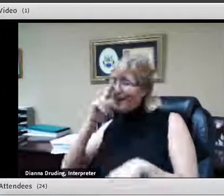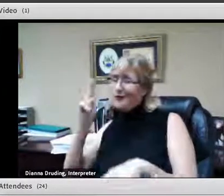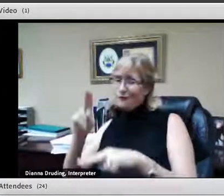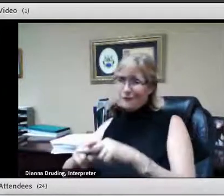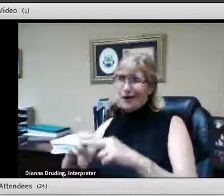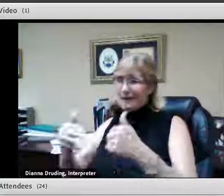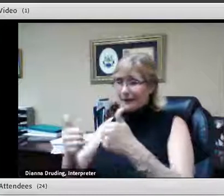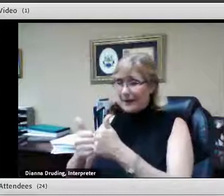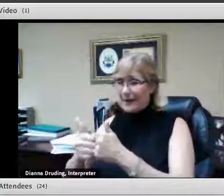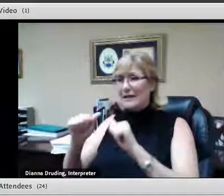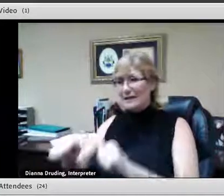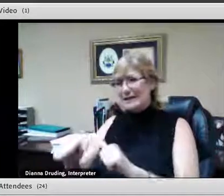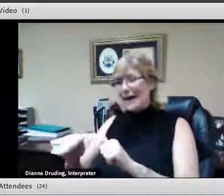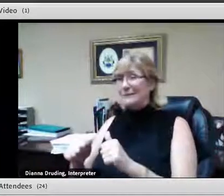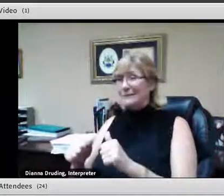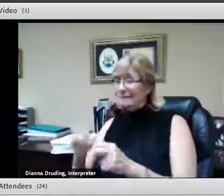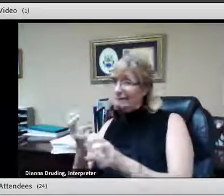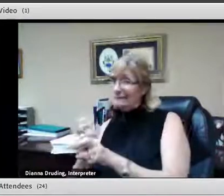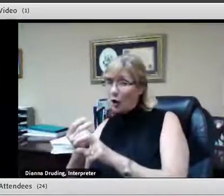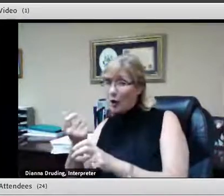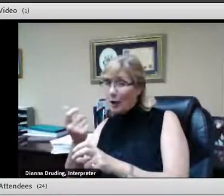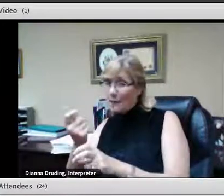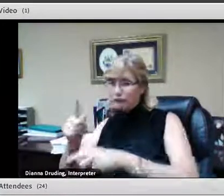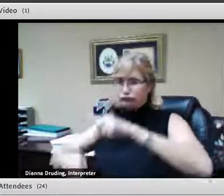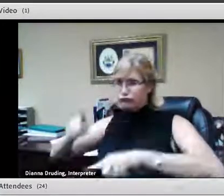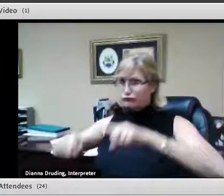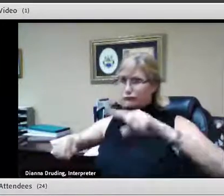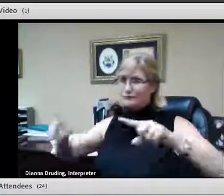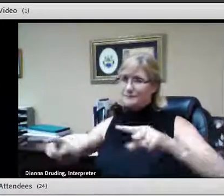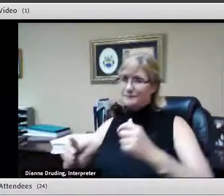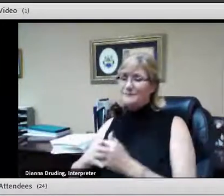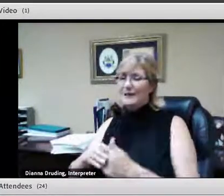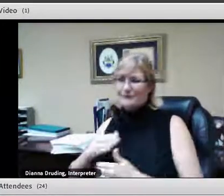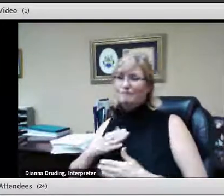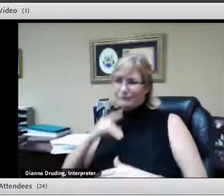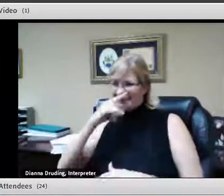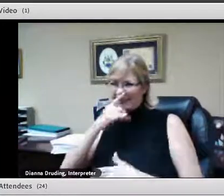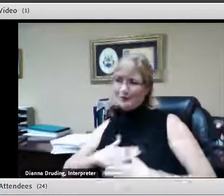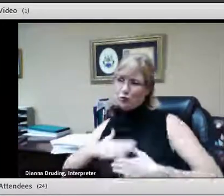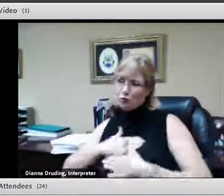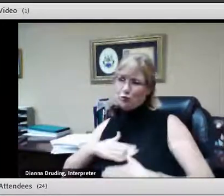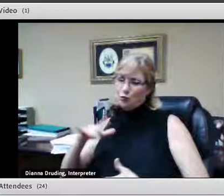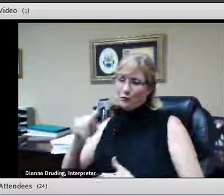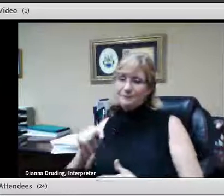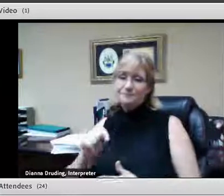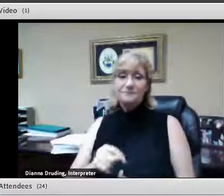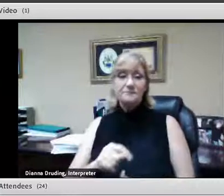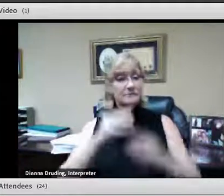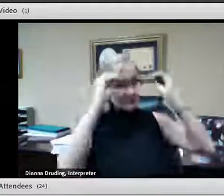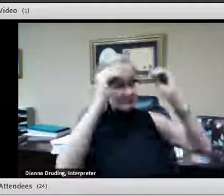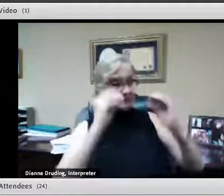It can get pretty complex pretty quick, but the kids certainly enjoy it. Hilary: And their teachers from their school will love you for it,